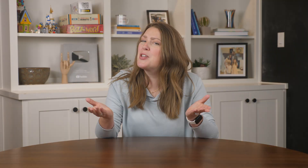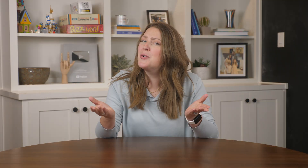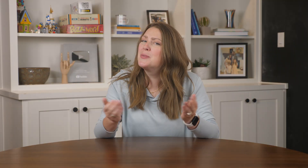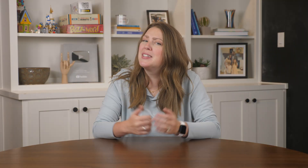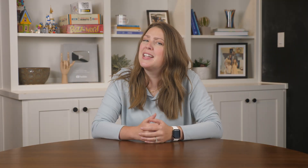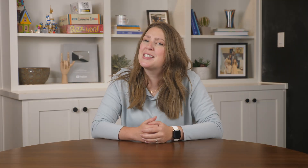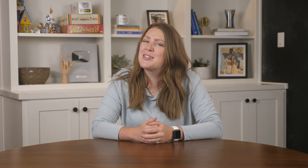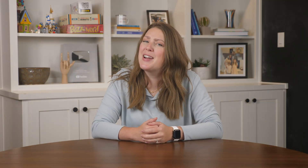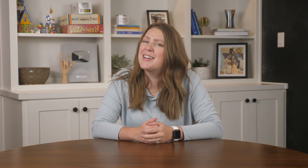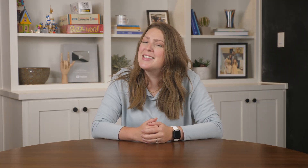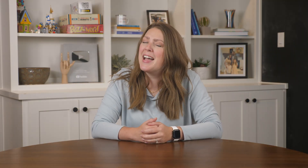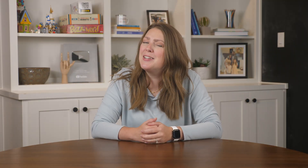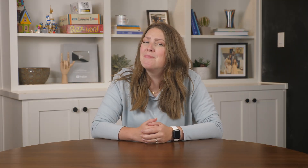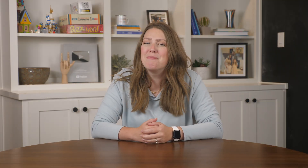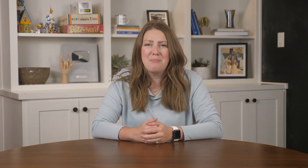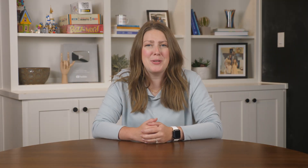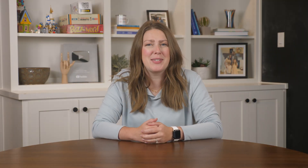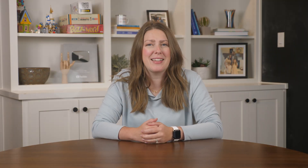So let's learn how to sign music.